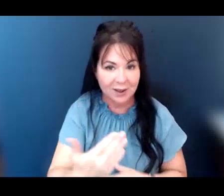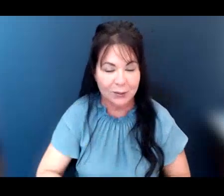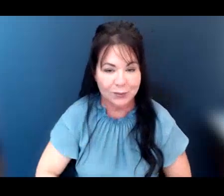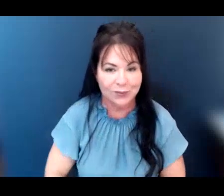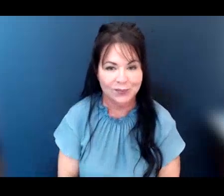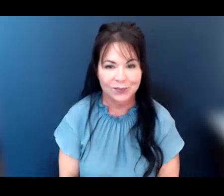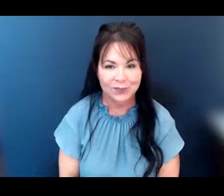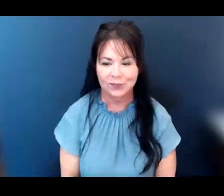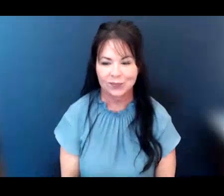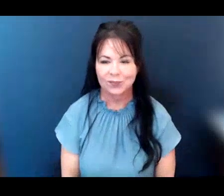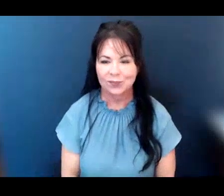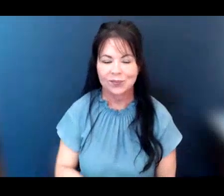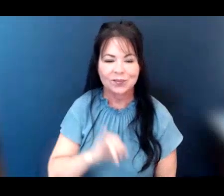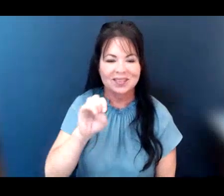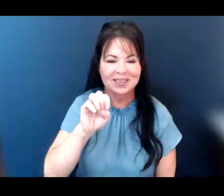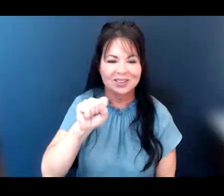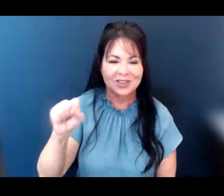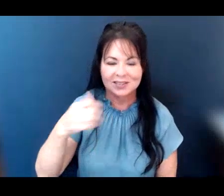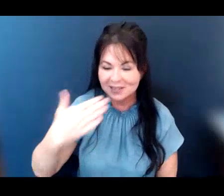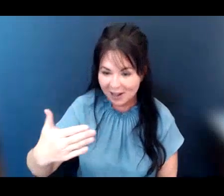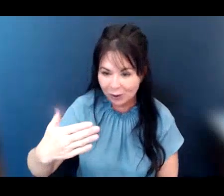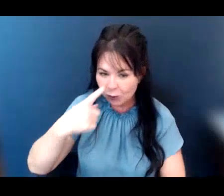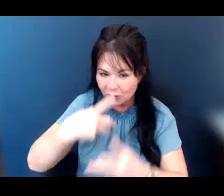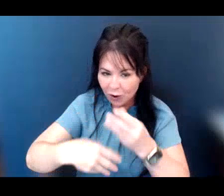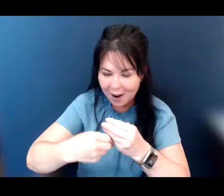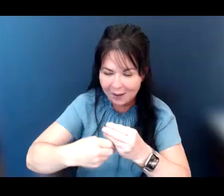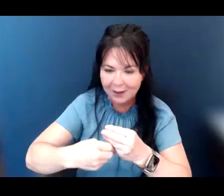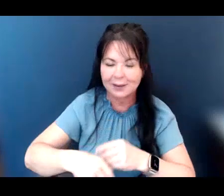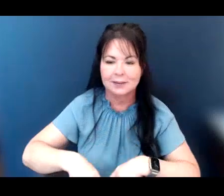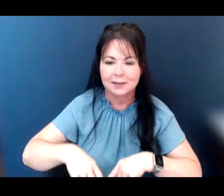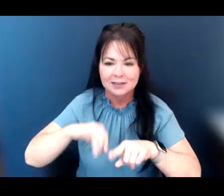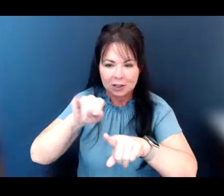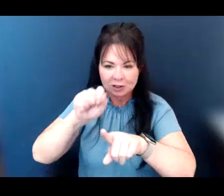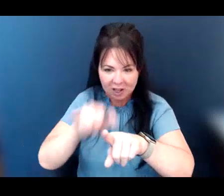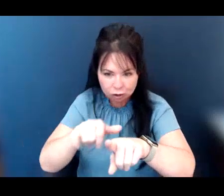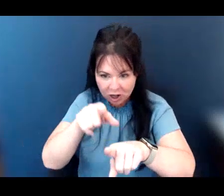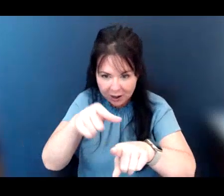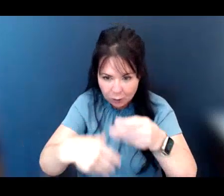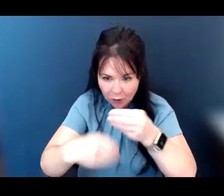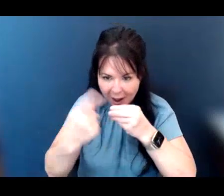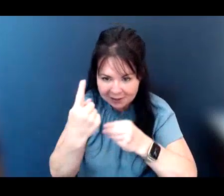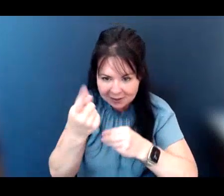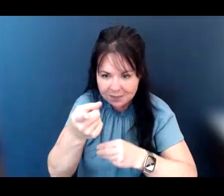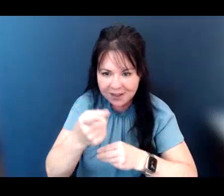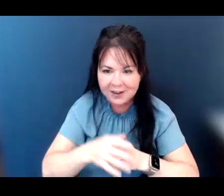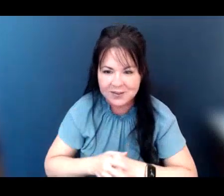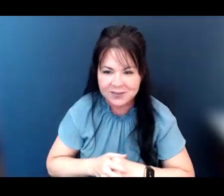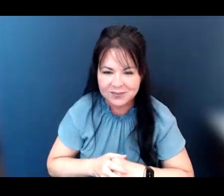This is Jess. Yeah, thanks so much for adding that, Claire. And I see it looks like, Jay, you have something you want to add to that as well? Thank you very much.